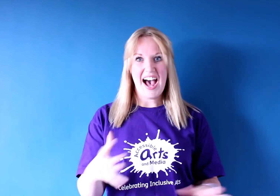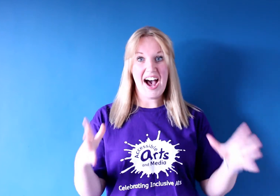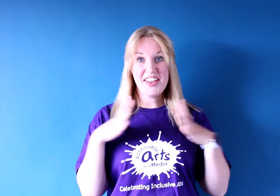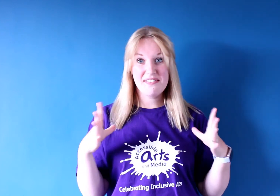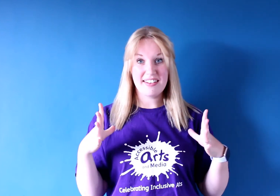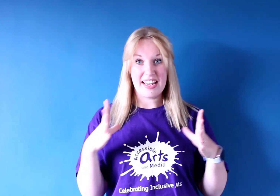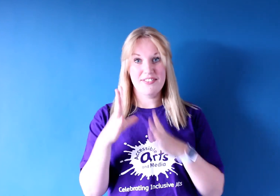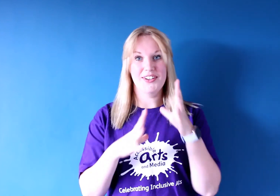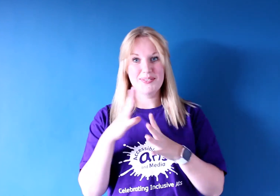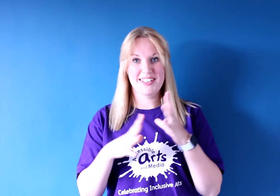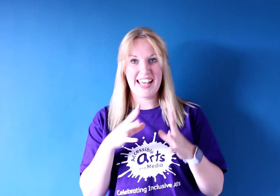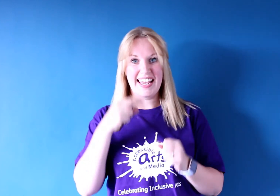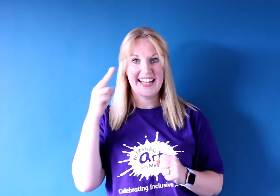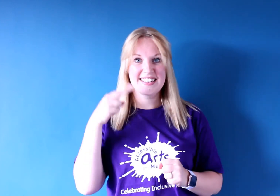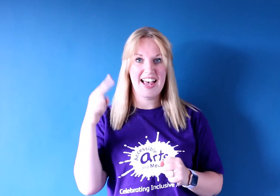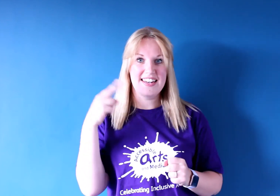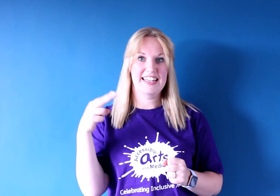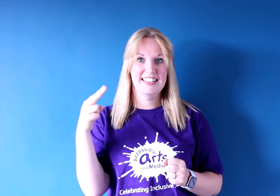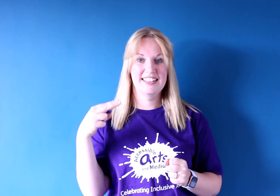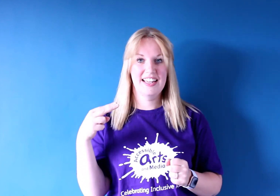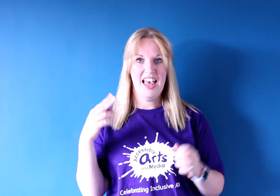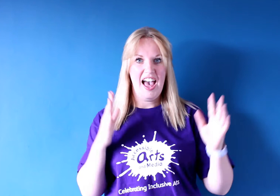Are you ready for some singing and signing?